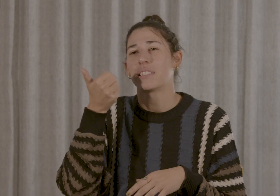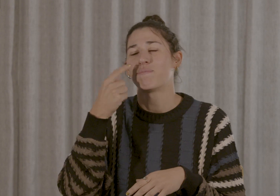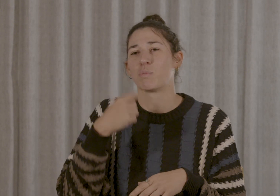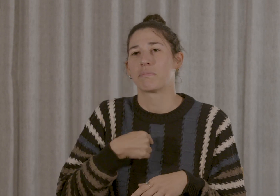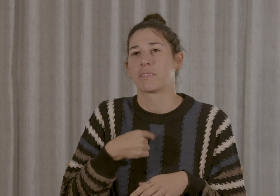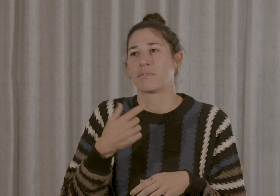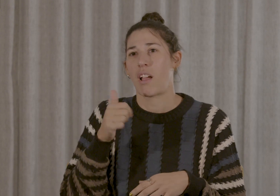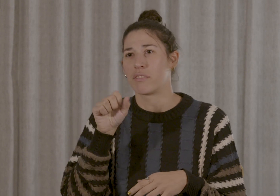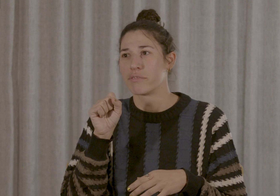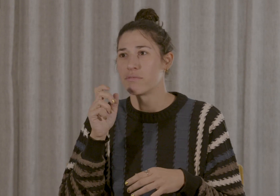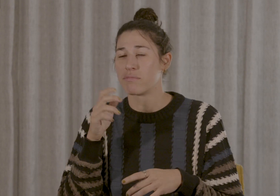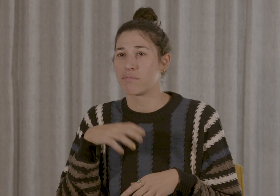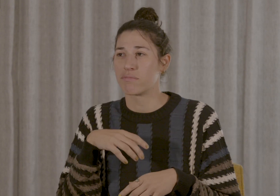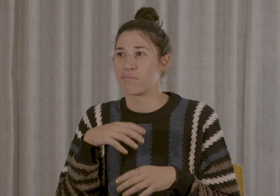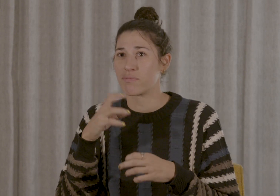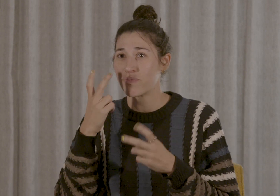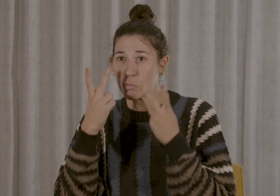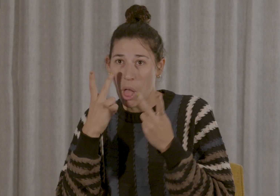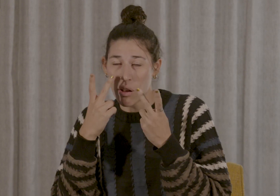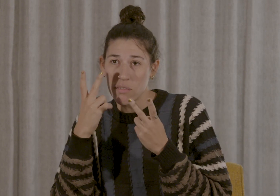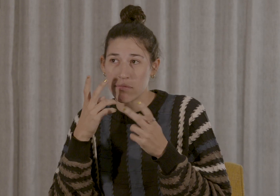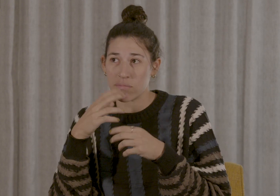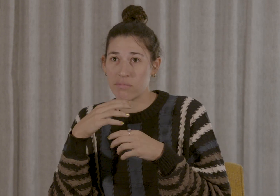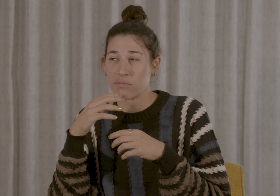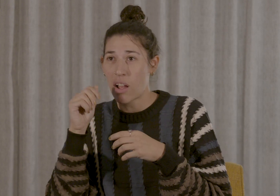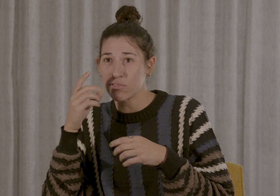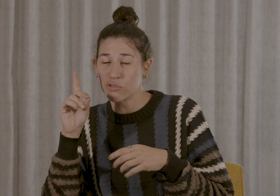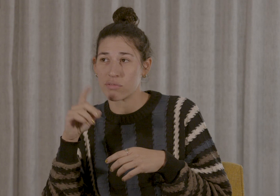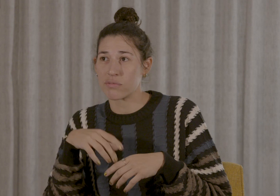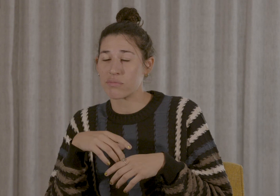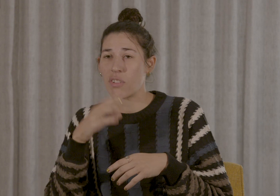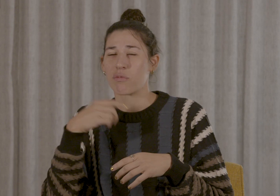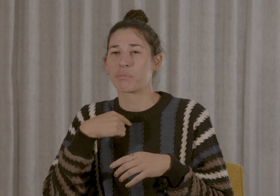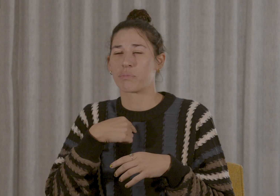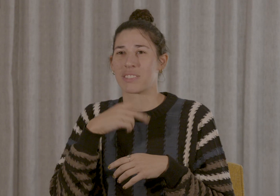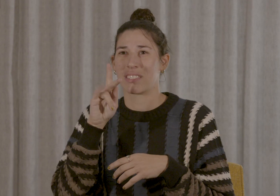That was optimal for me as a visual learner with ADHD.